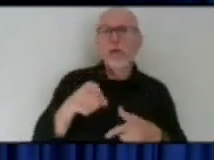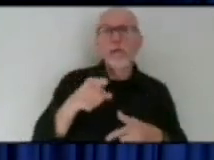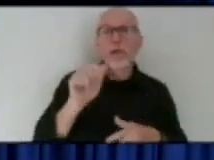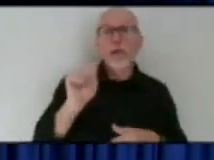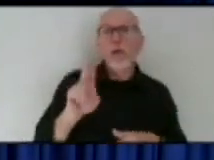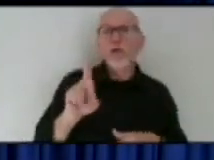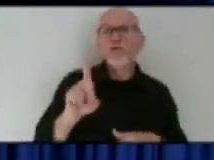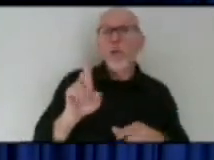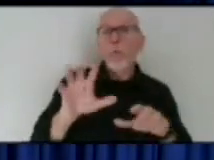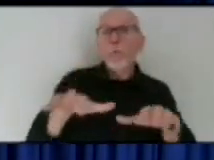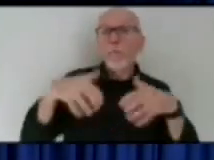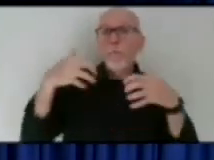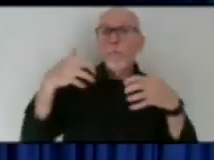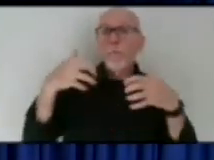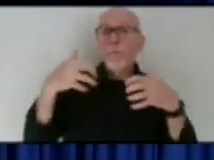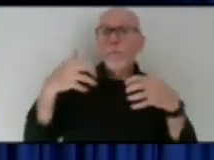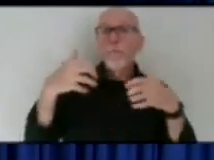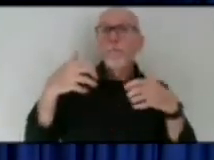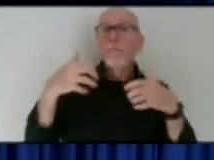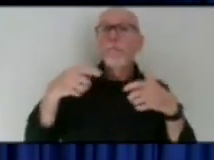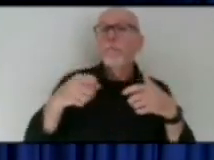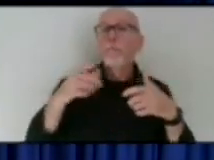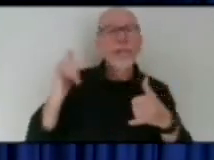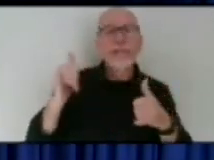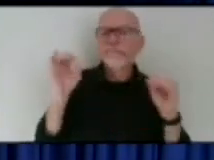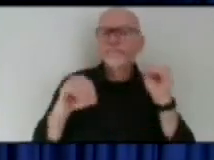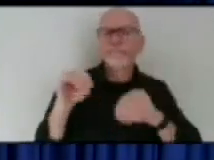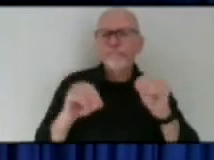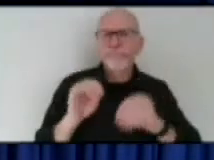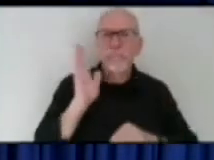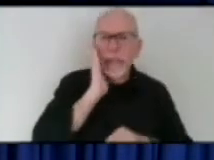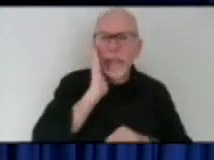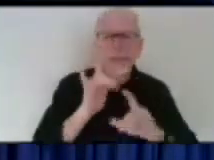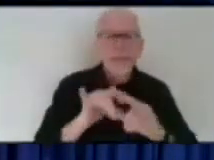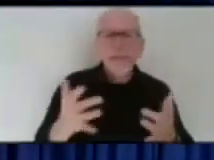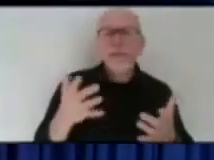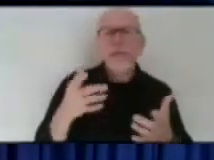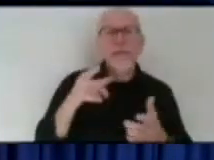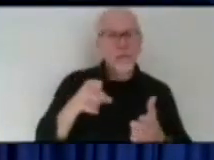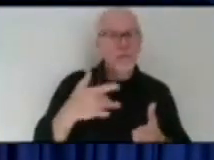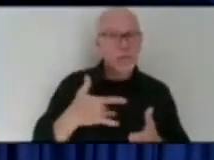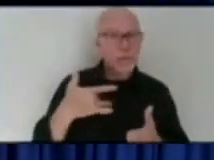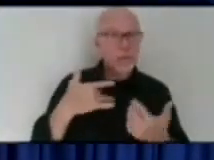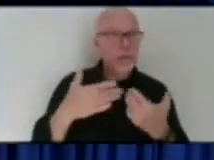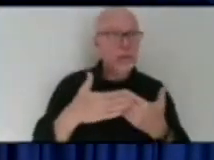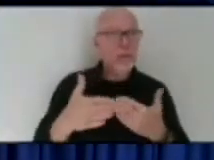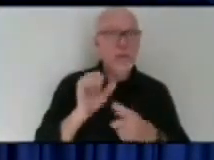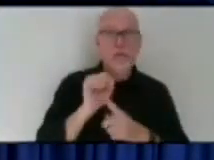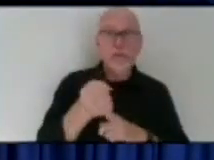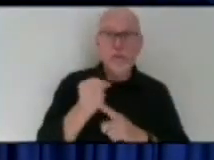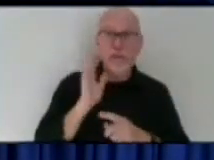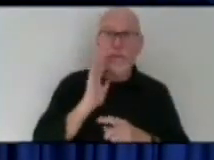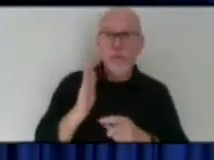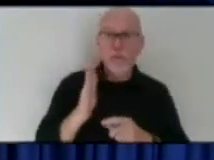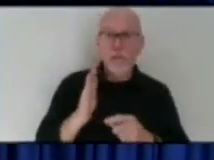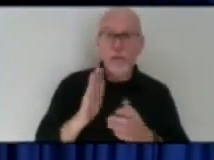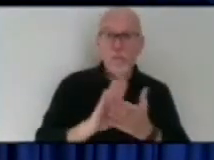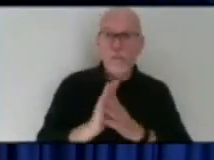places for beds and other things like that. Do you expect that? I mean so well, the situation just sort of get worse from here on out. And then I have